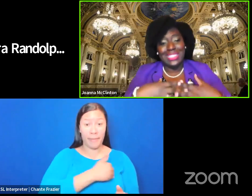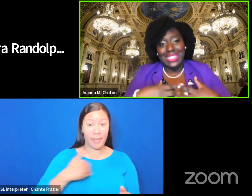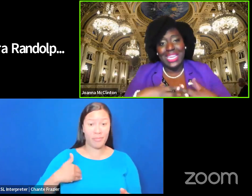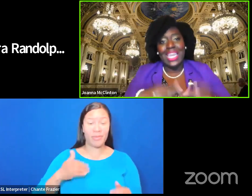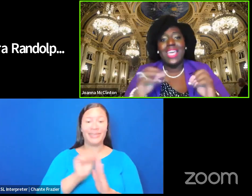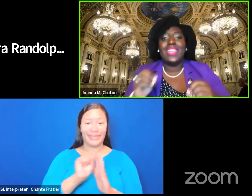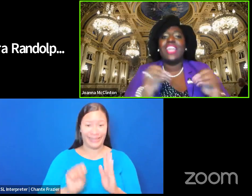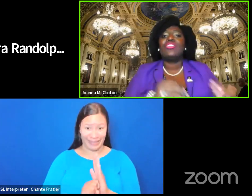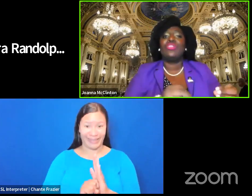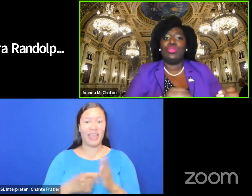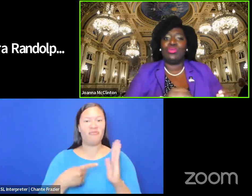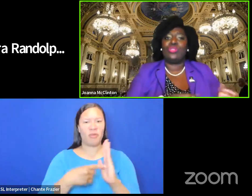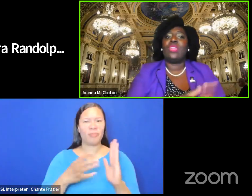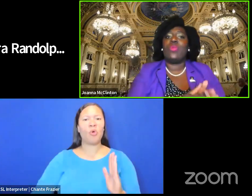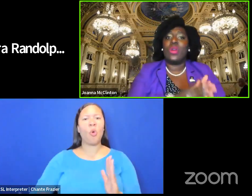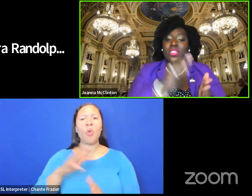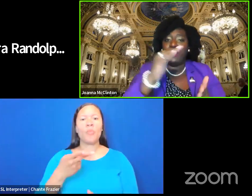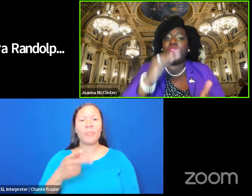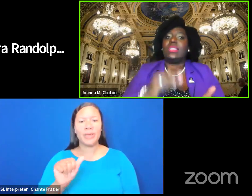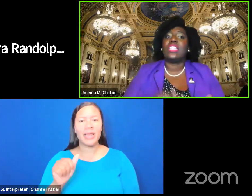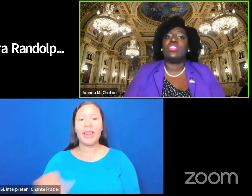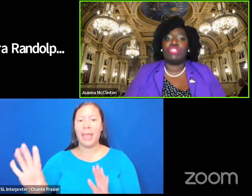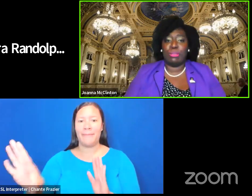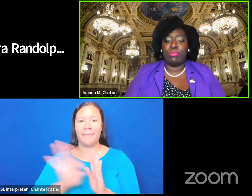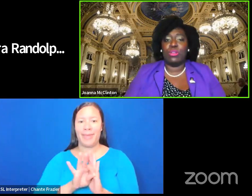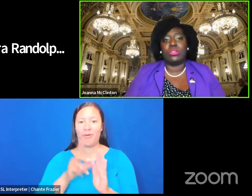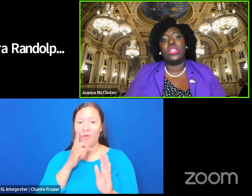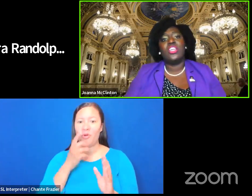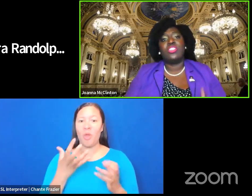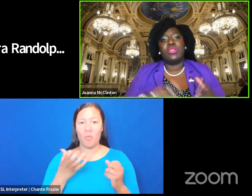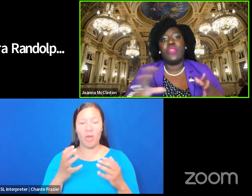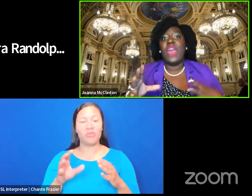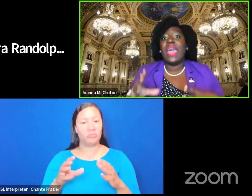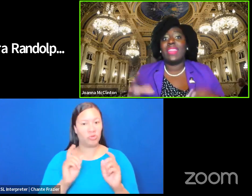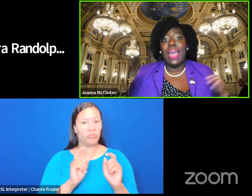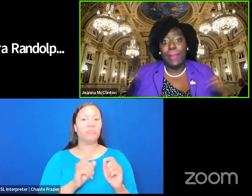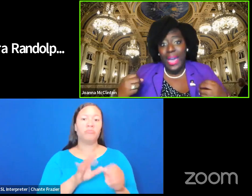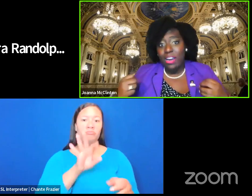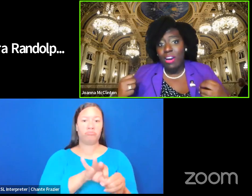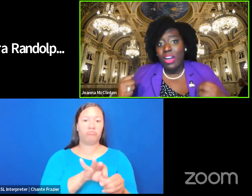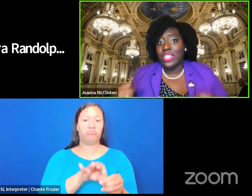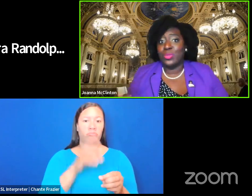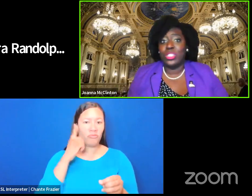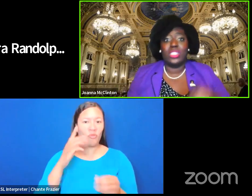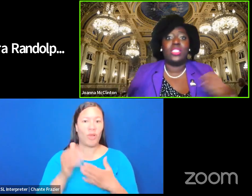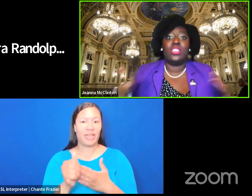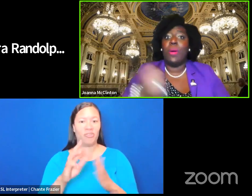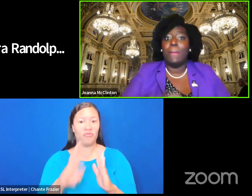aren't familiar, it's okay if you are down in the weeds with our Congress leadership but our